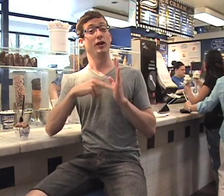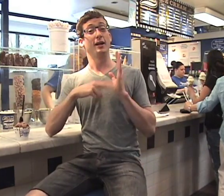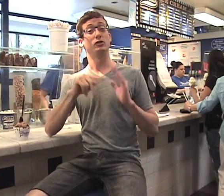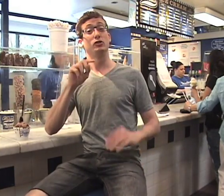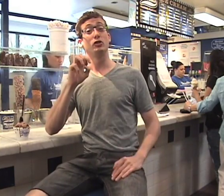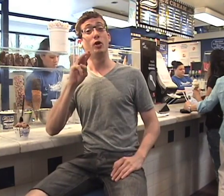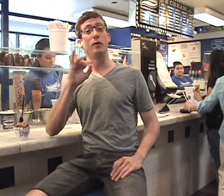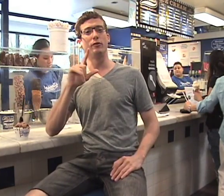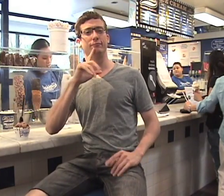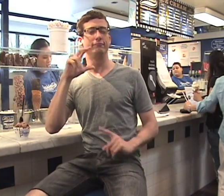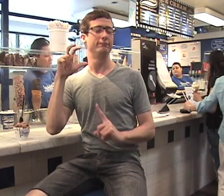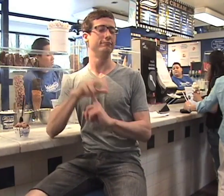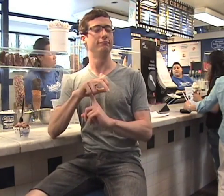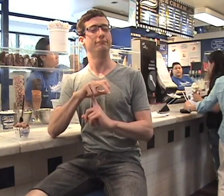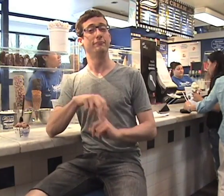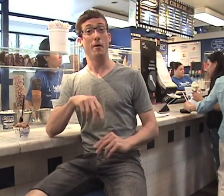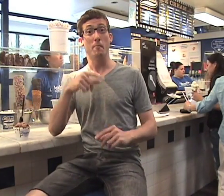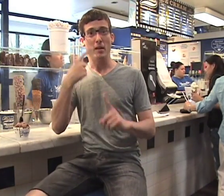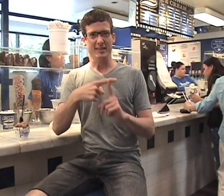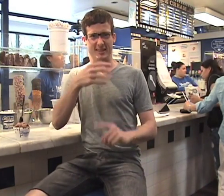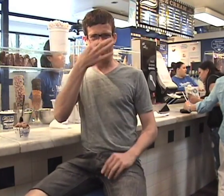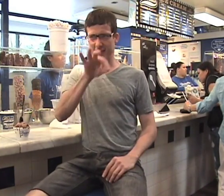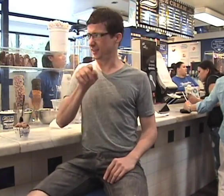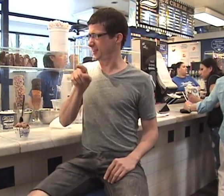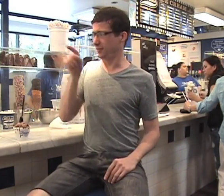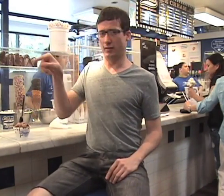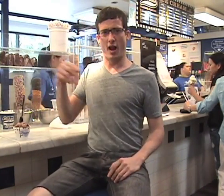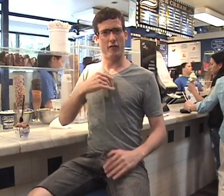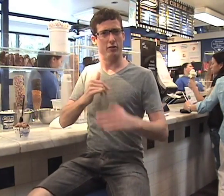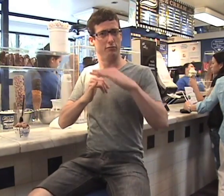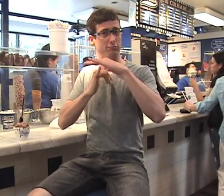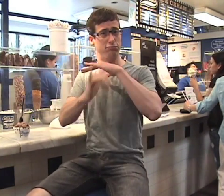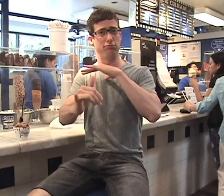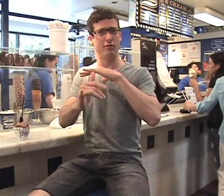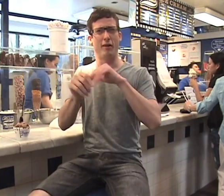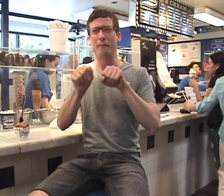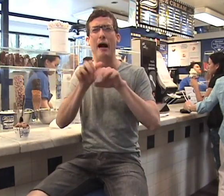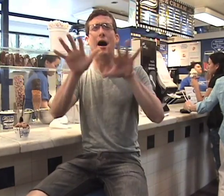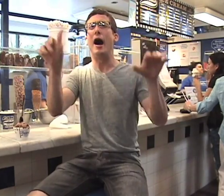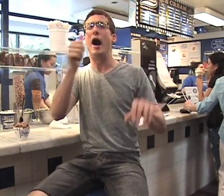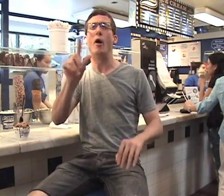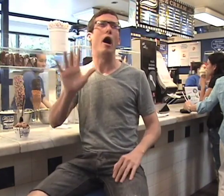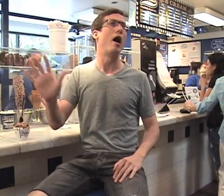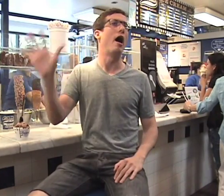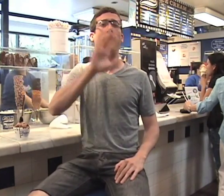Reading Terminal is awesome! Not only that but there's a metro station outside serving all of downtown Philadelphia!